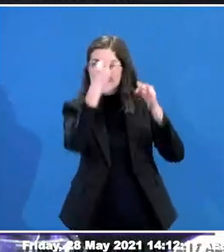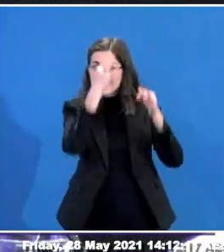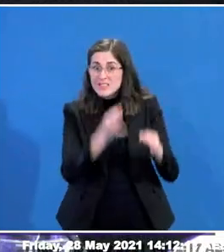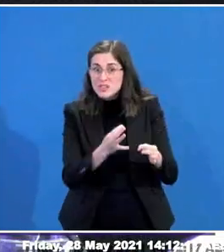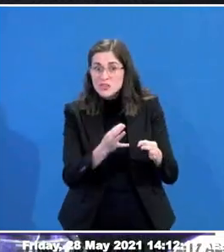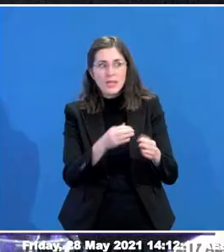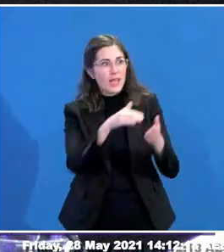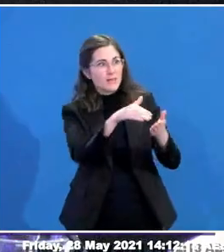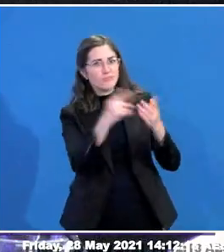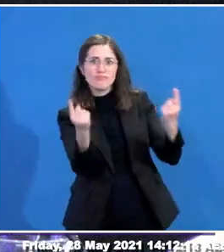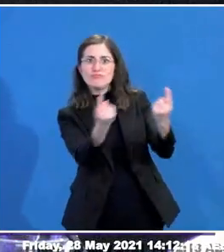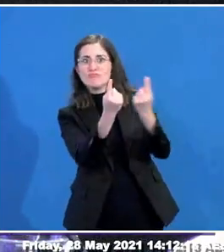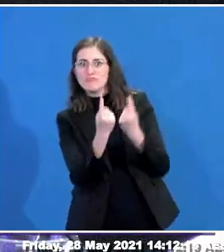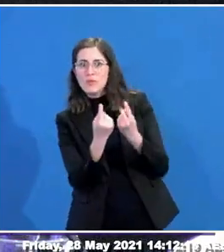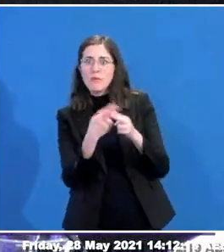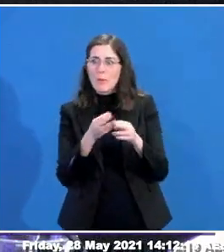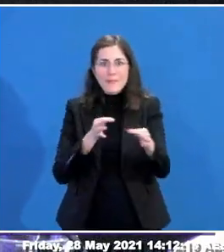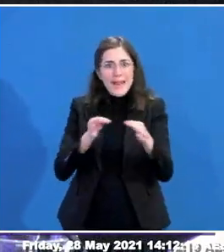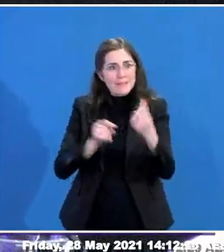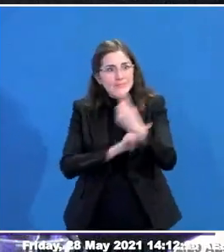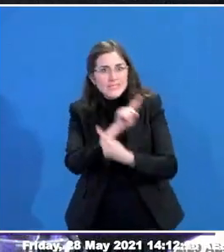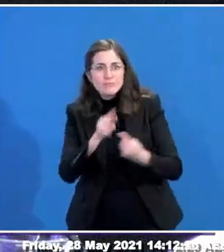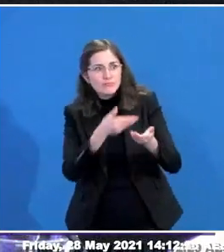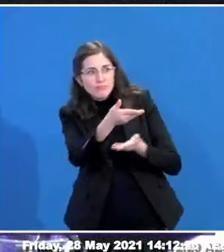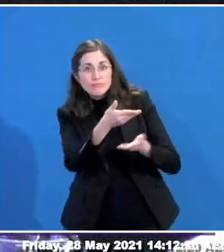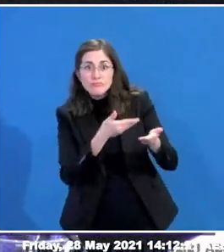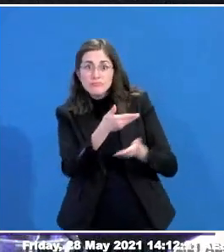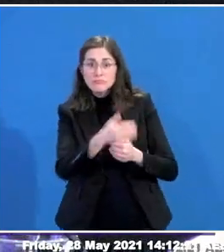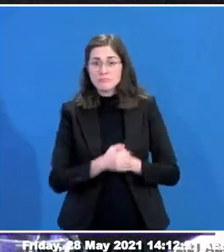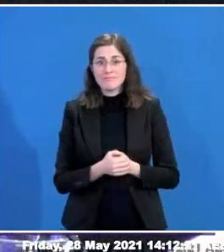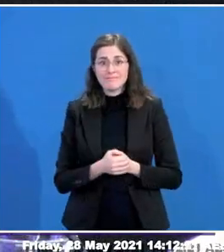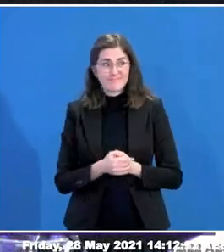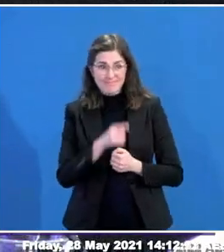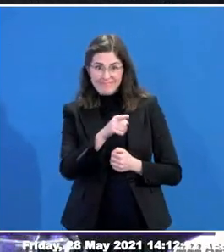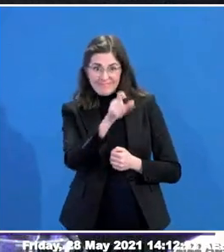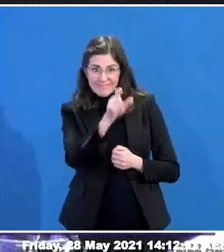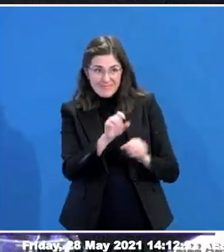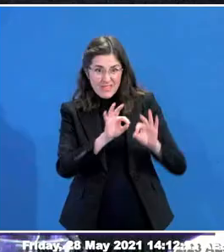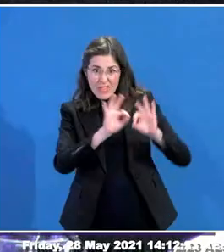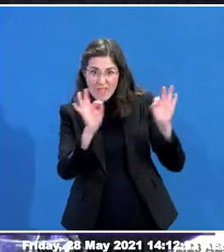and plan reviews and decision-making. If the person doesn't have informal supports or a nominee in their life